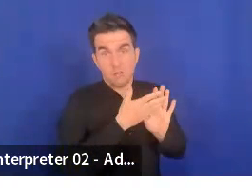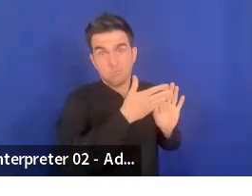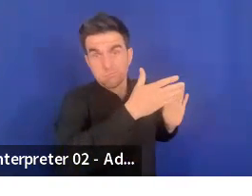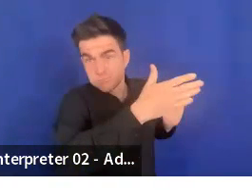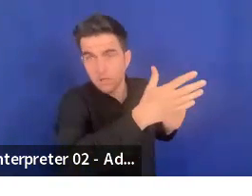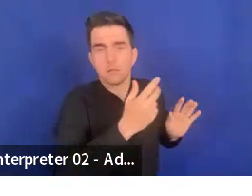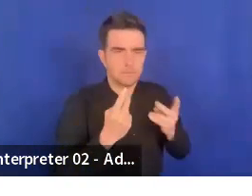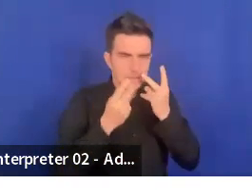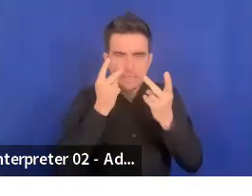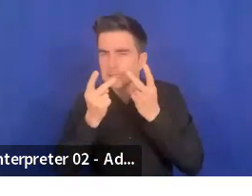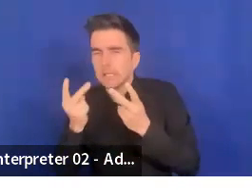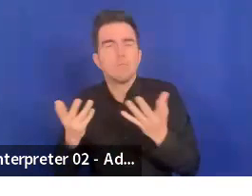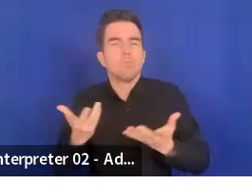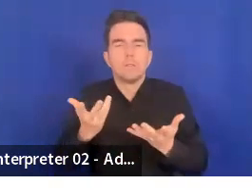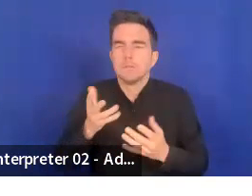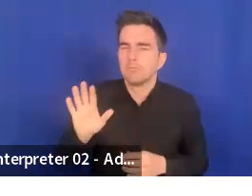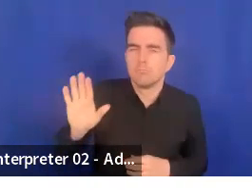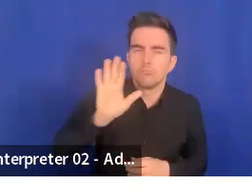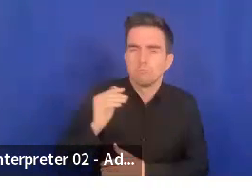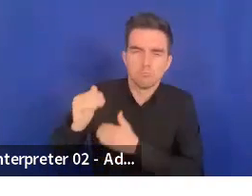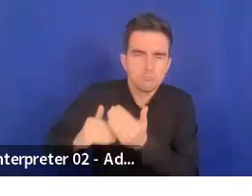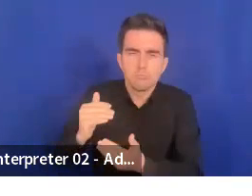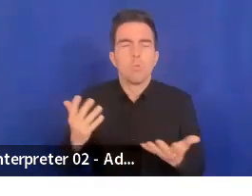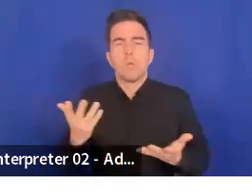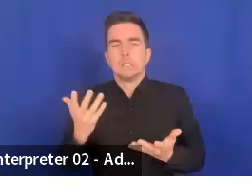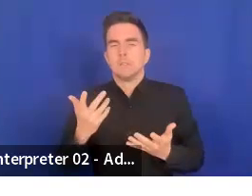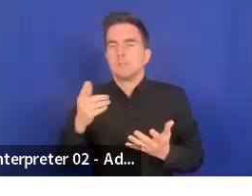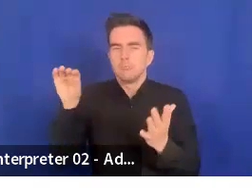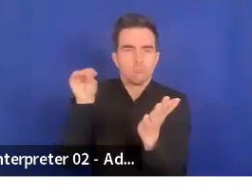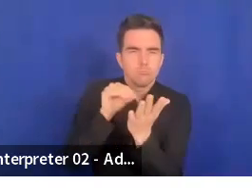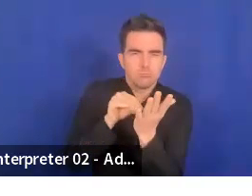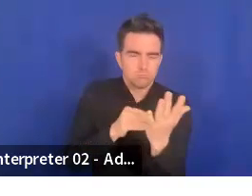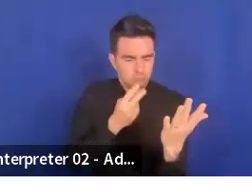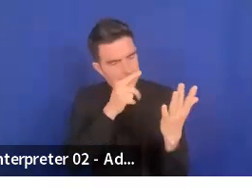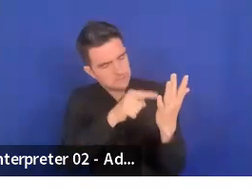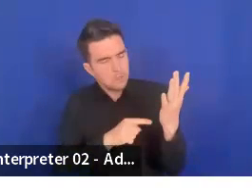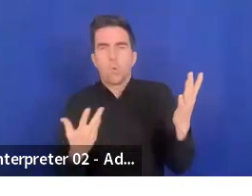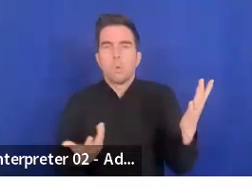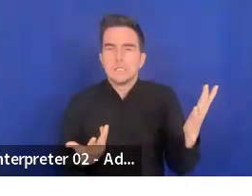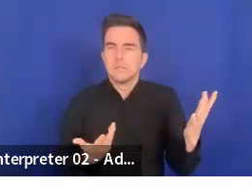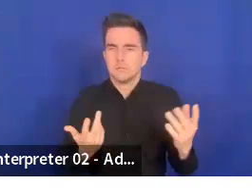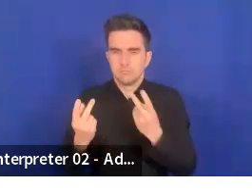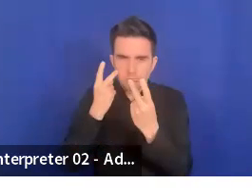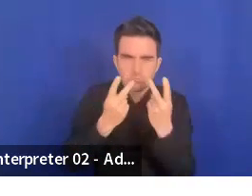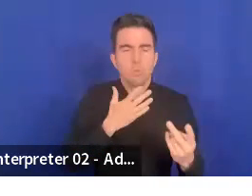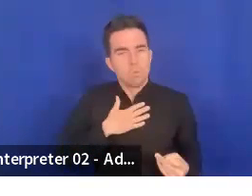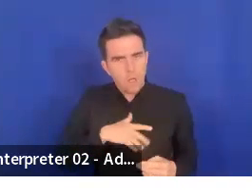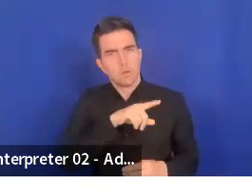to this to influence their approach to UHC, and also other health issues and not just UHC.